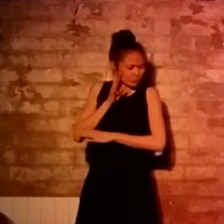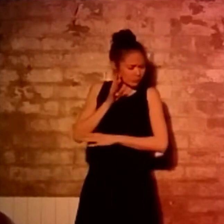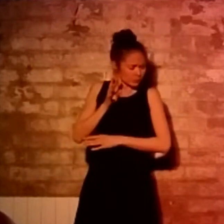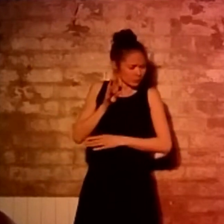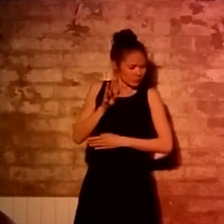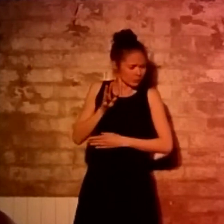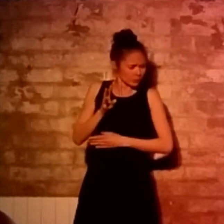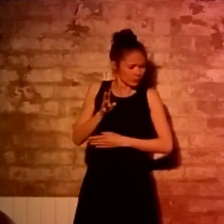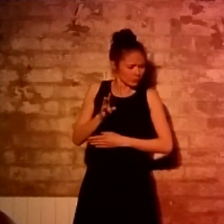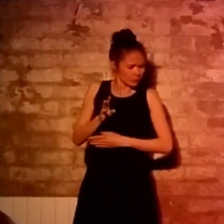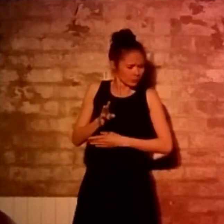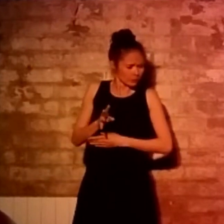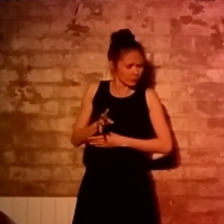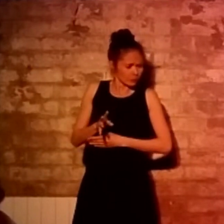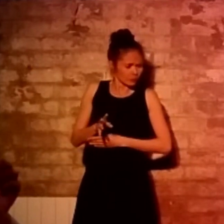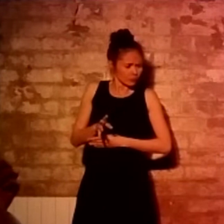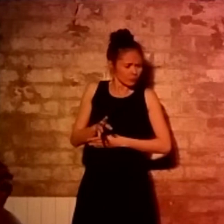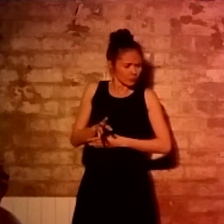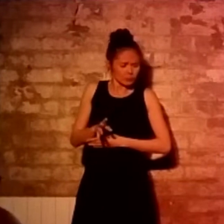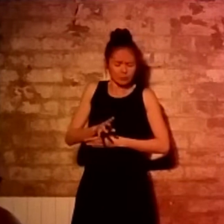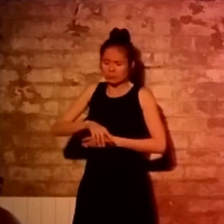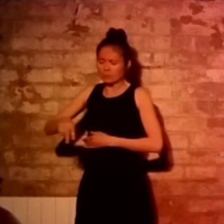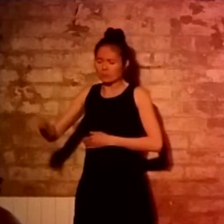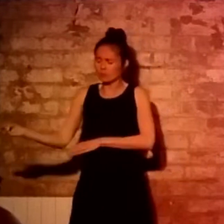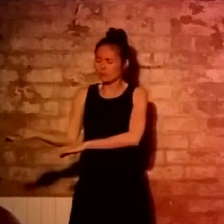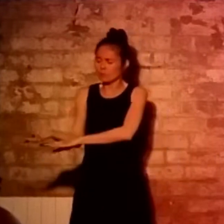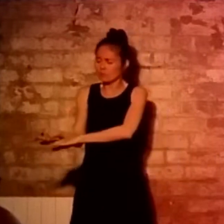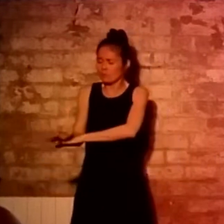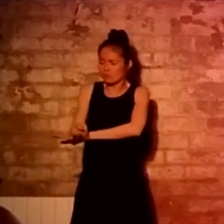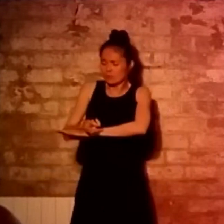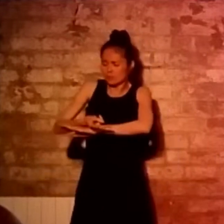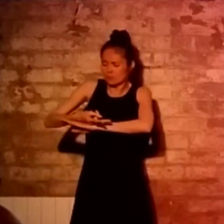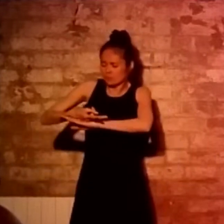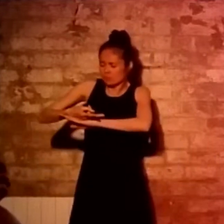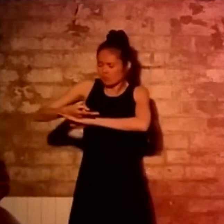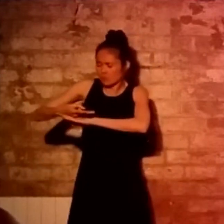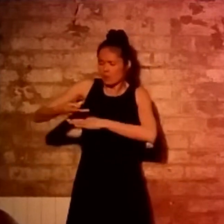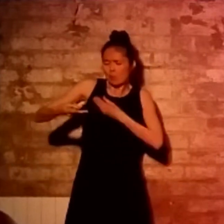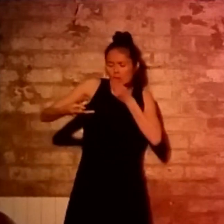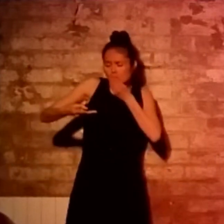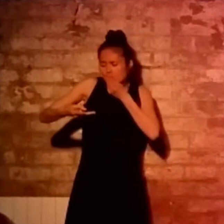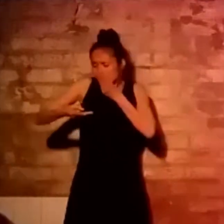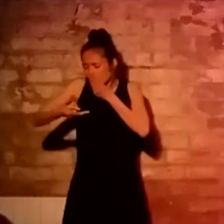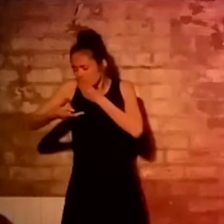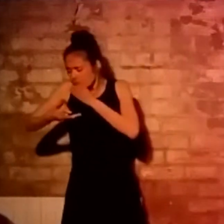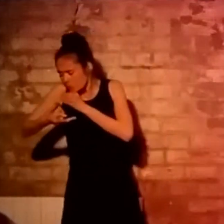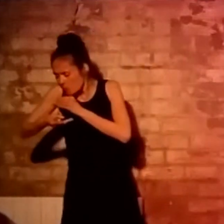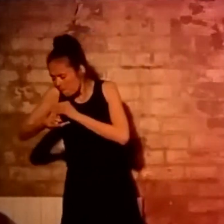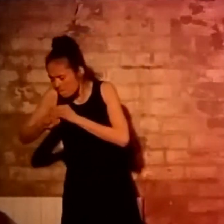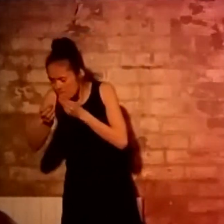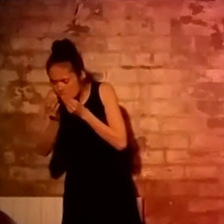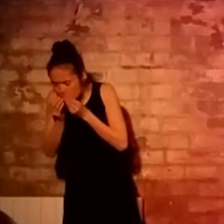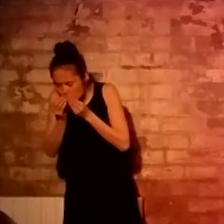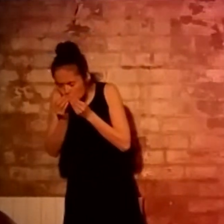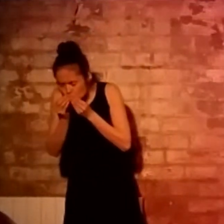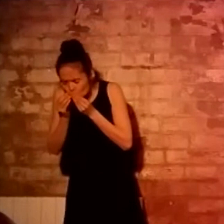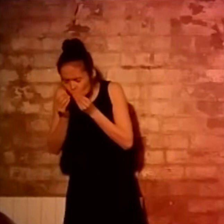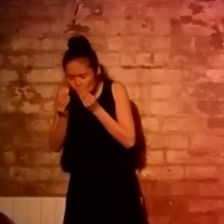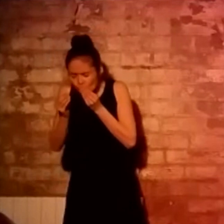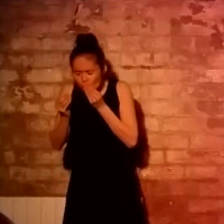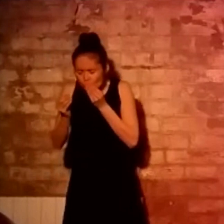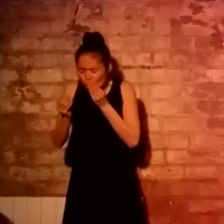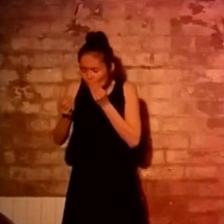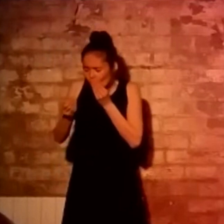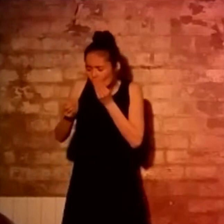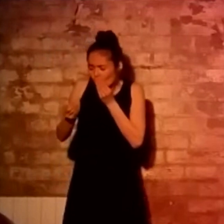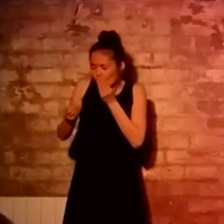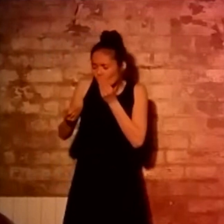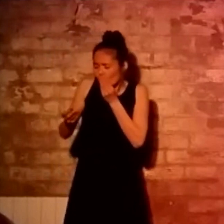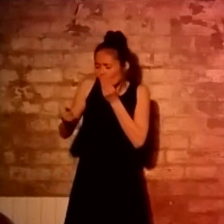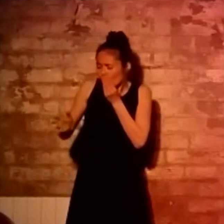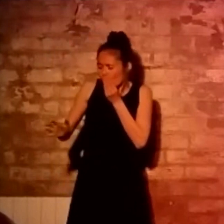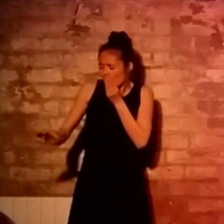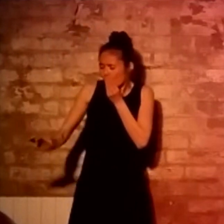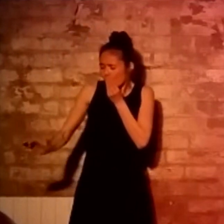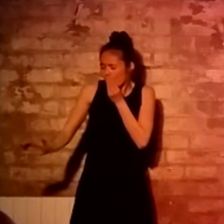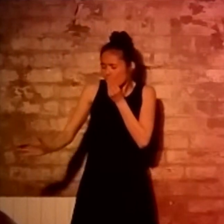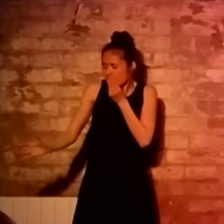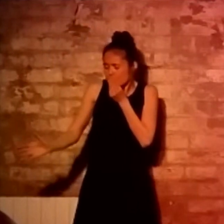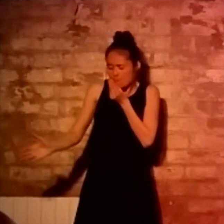Laying on a kiss, a drizzle of bloodied spittle strung twixt thou forehead across my grizzled lips.